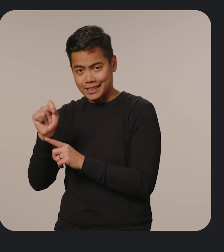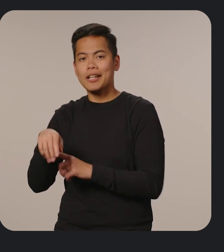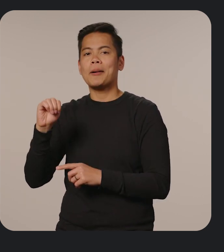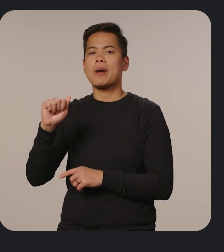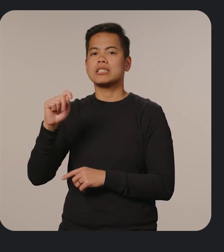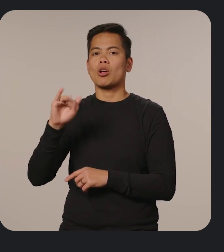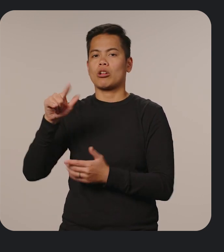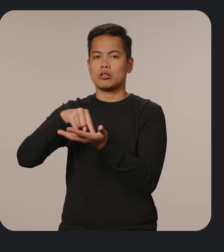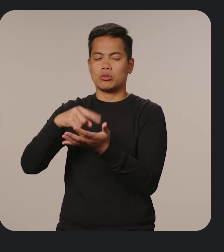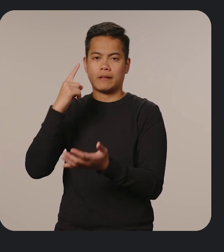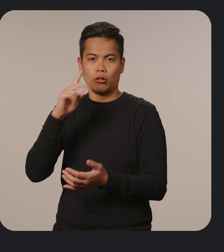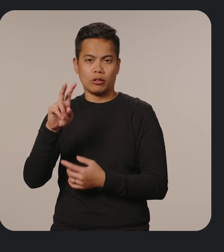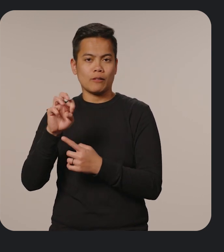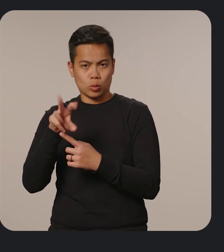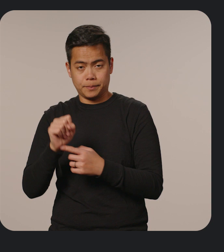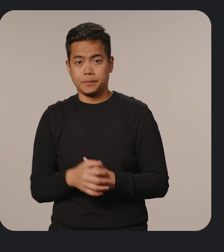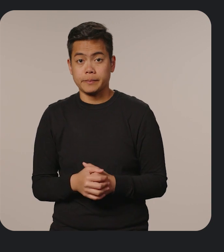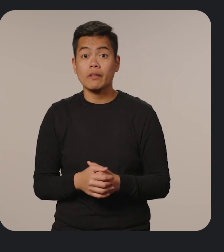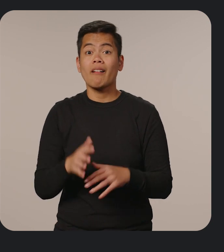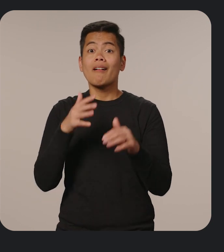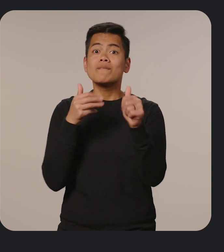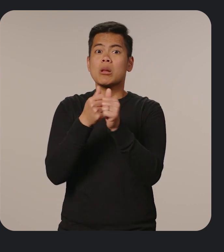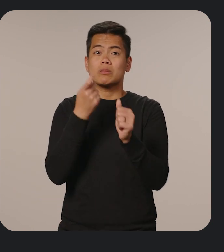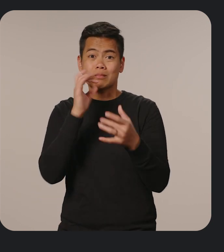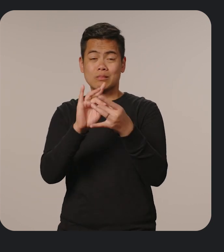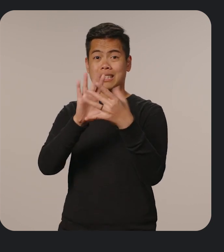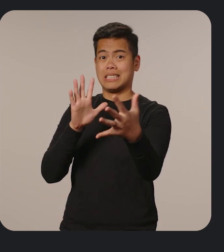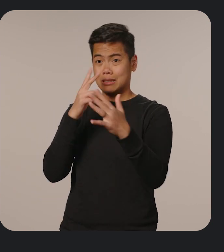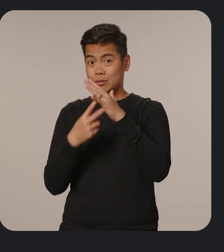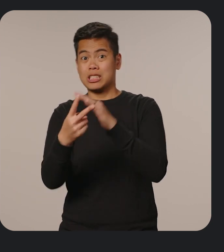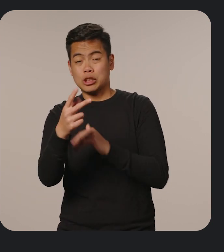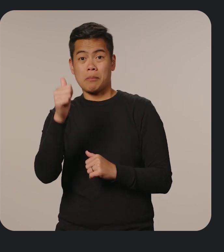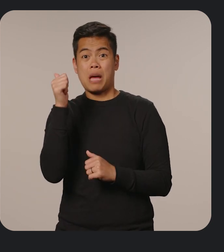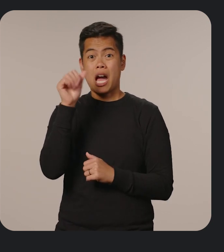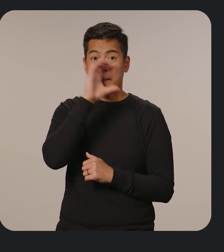Try these out today to give your users a smooth and intuitive back navigation experience.